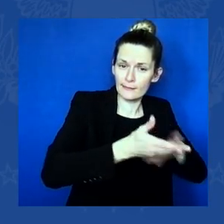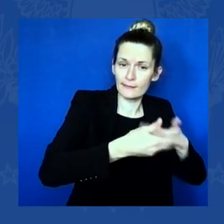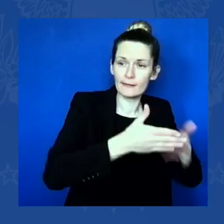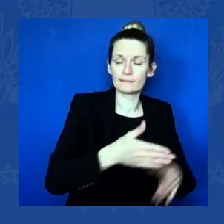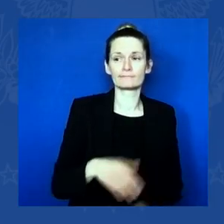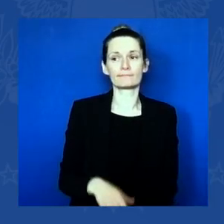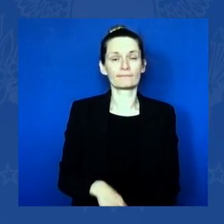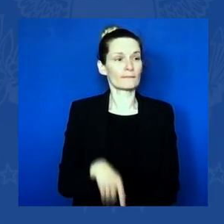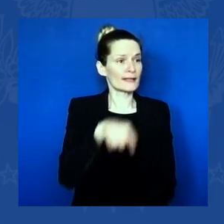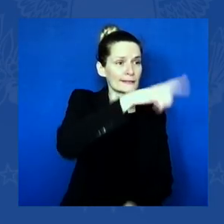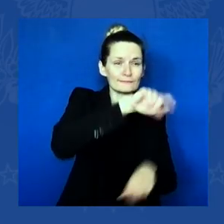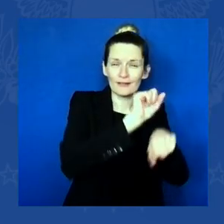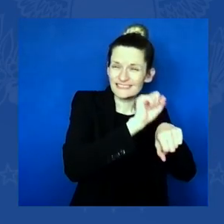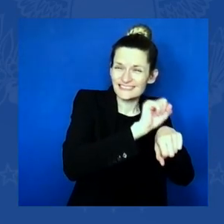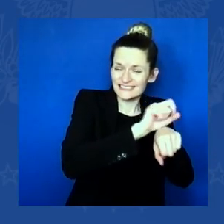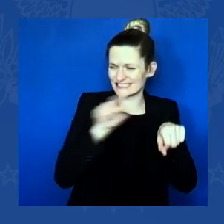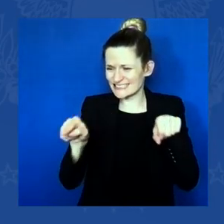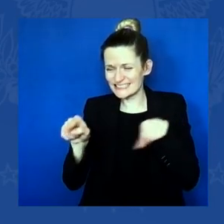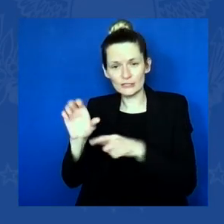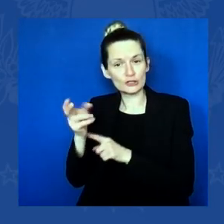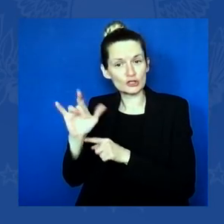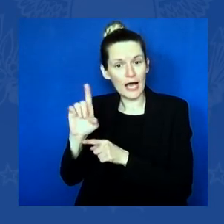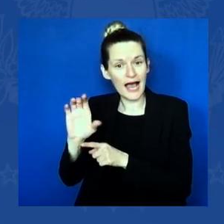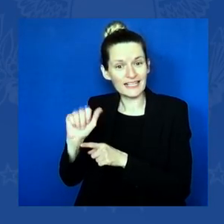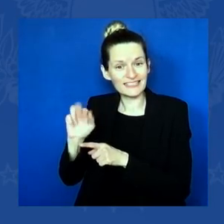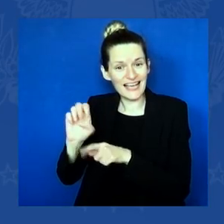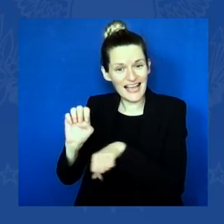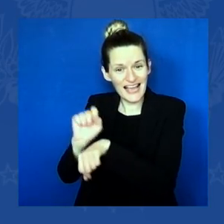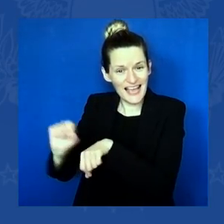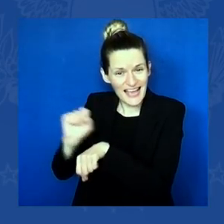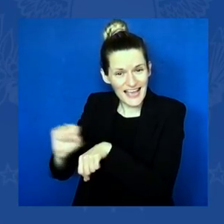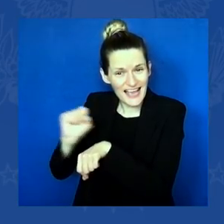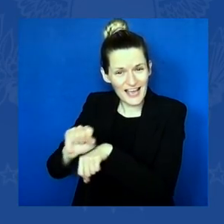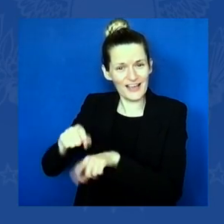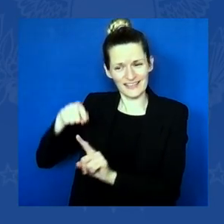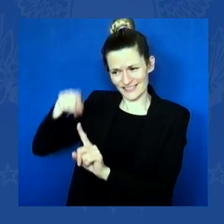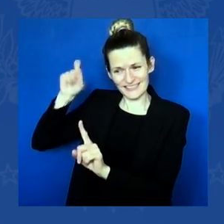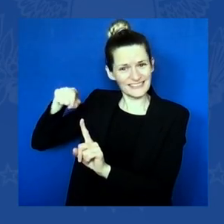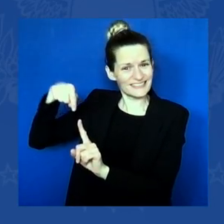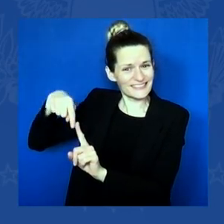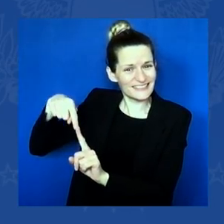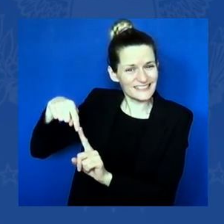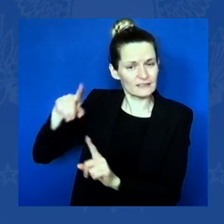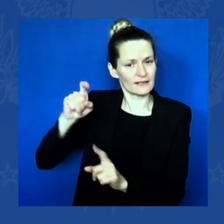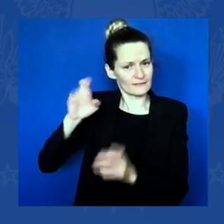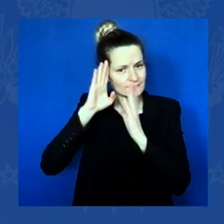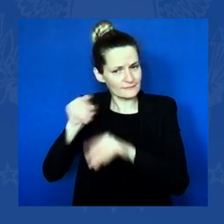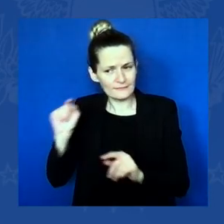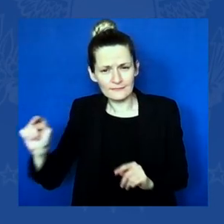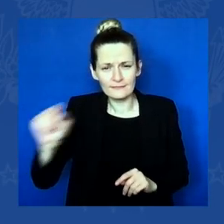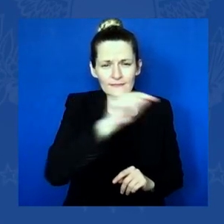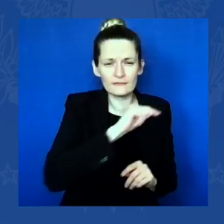Solving this is going to take all of us -- government and private industry, labor unions and research institutions.